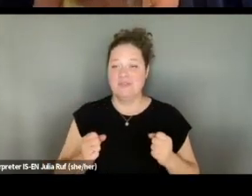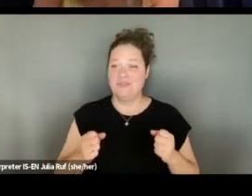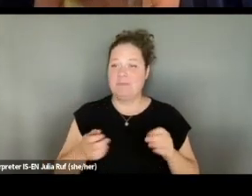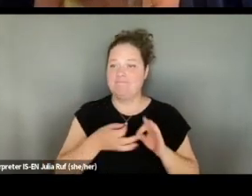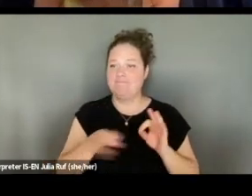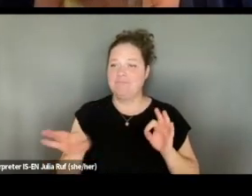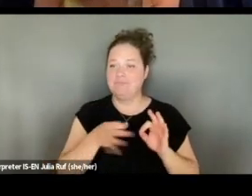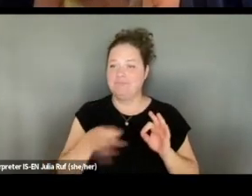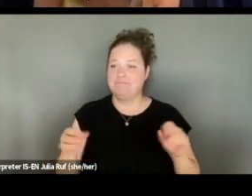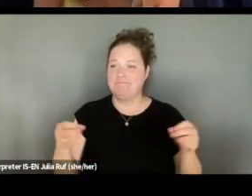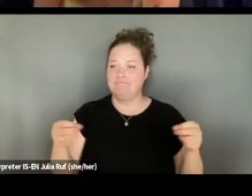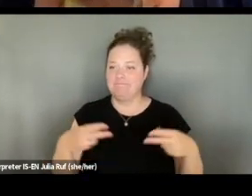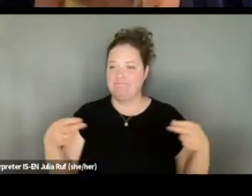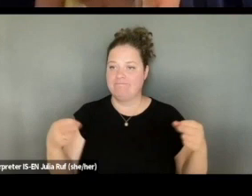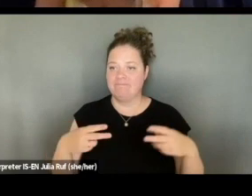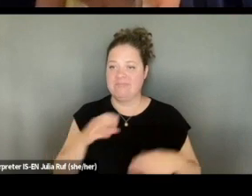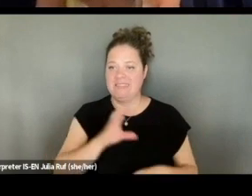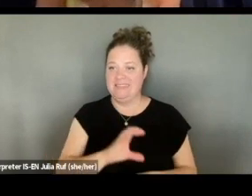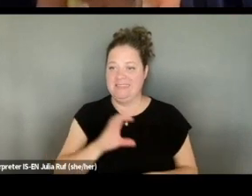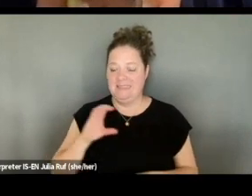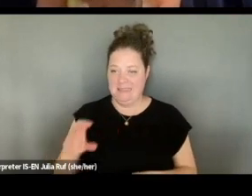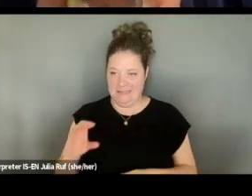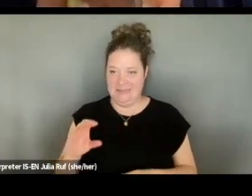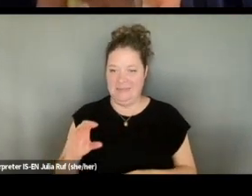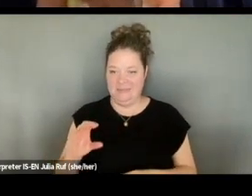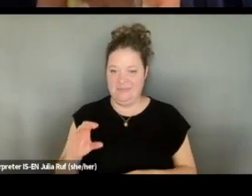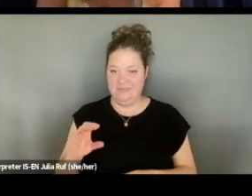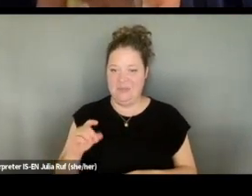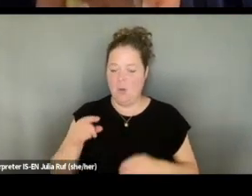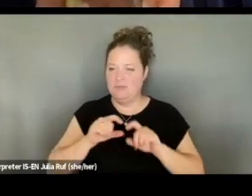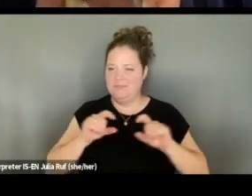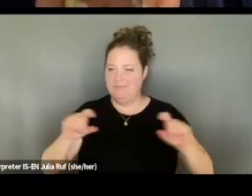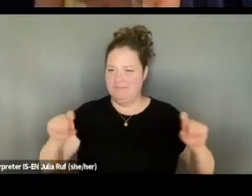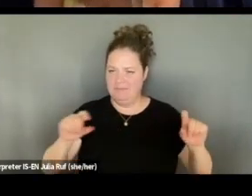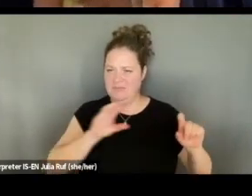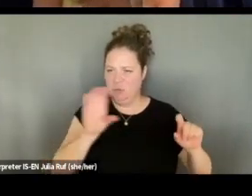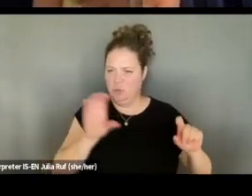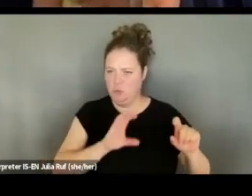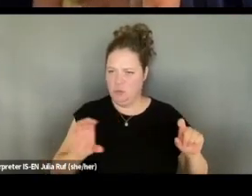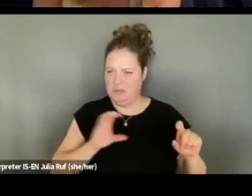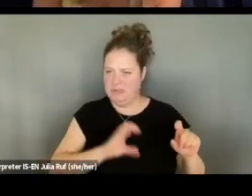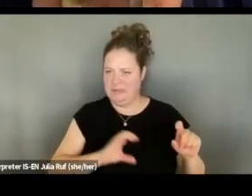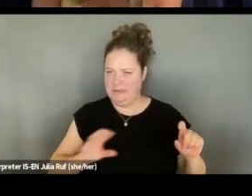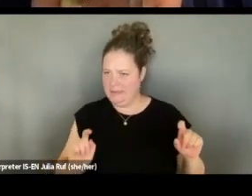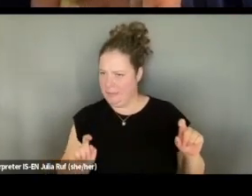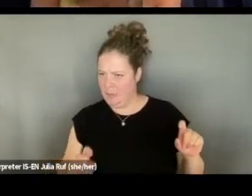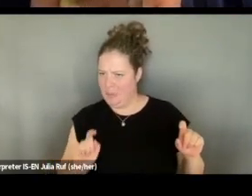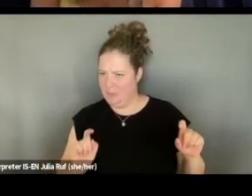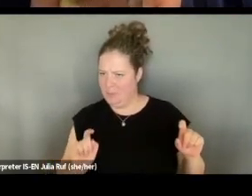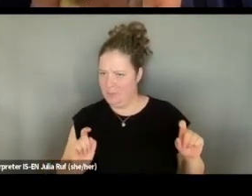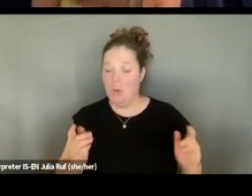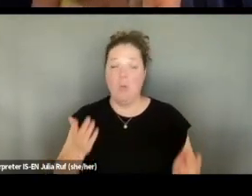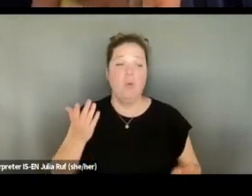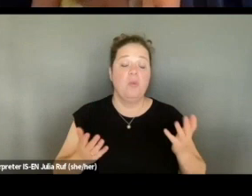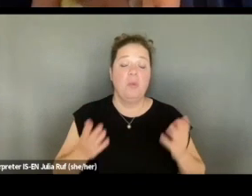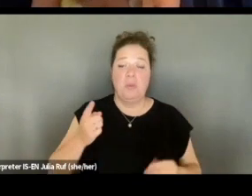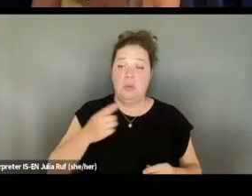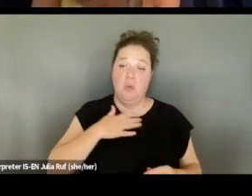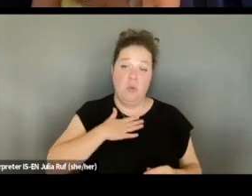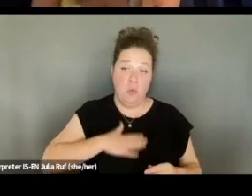provide live captions today. We've sent those as closed captions, so just use the CC function in Zoom, or if you prefer the StreamText version, if you